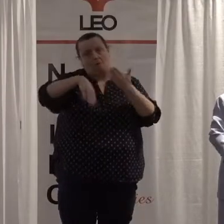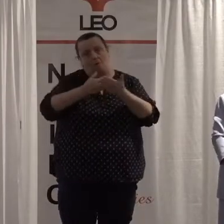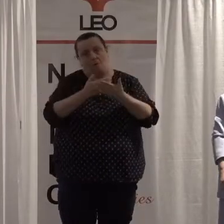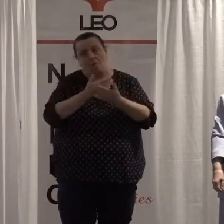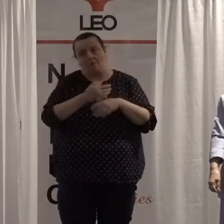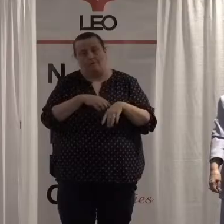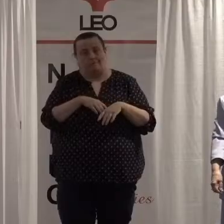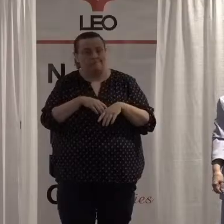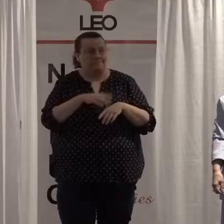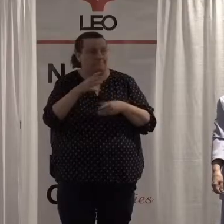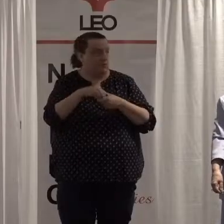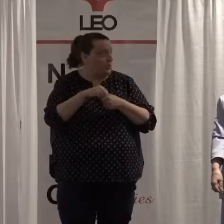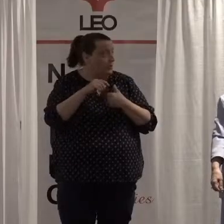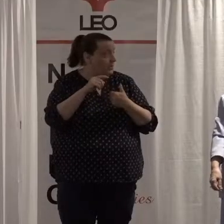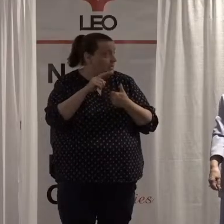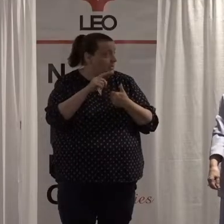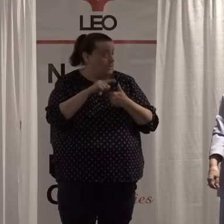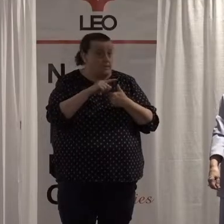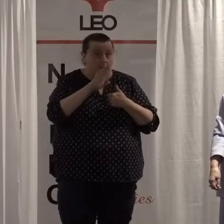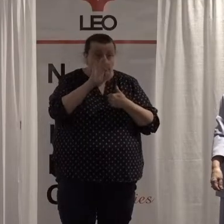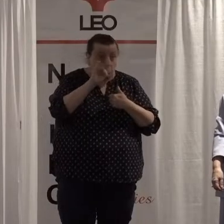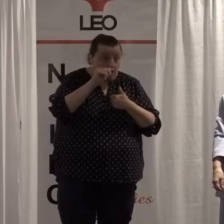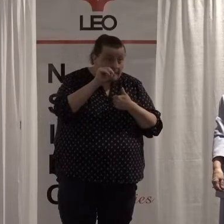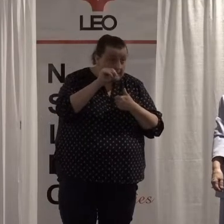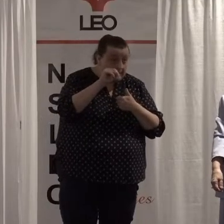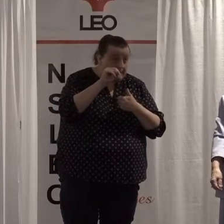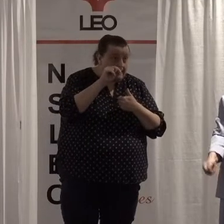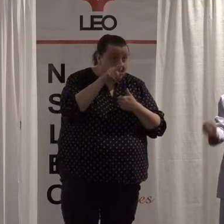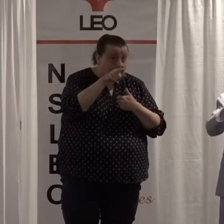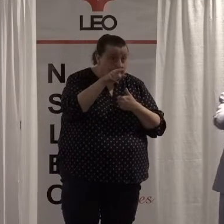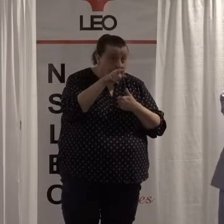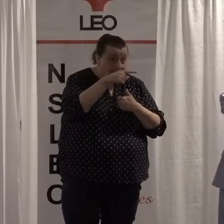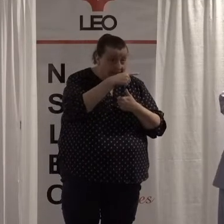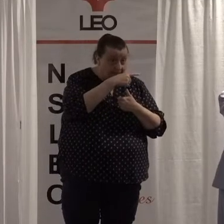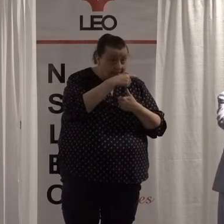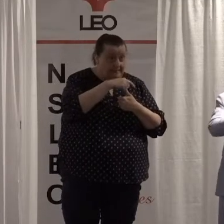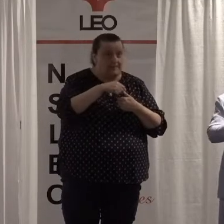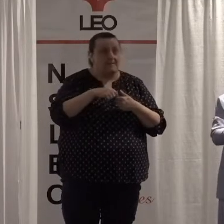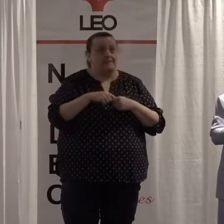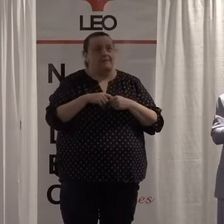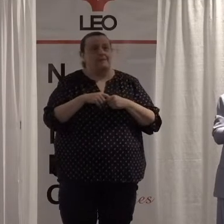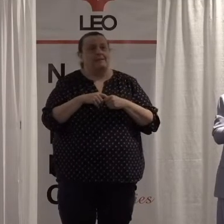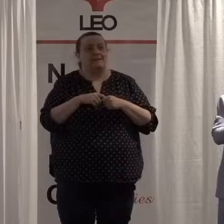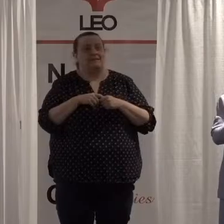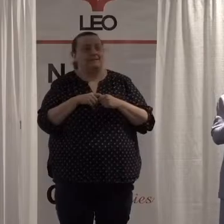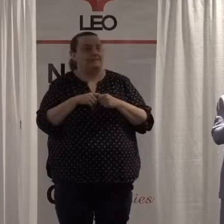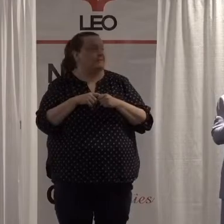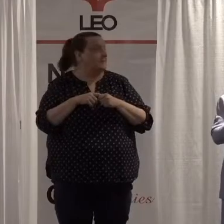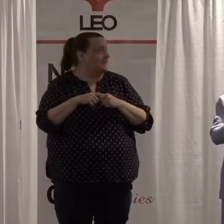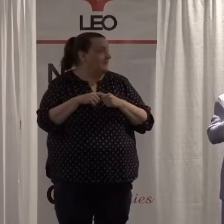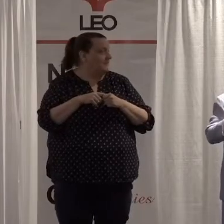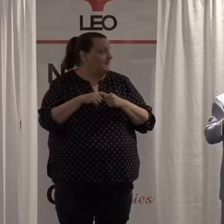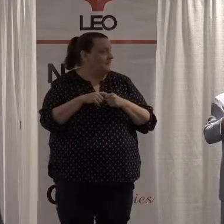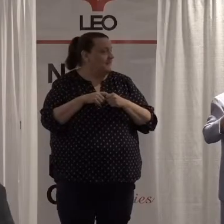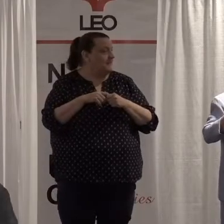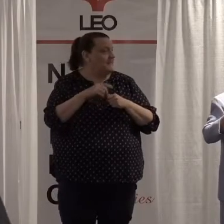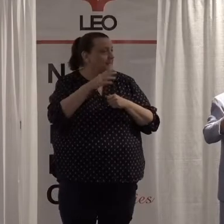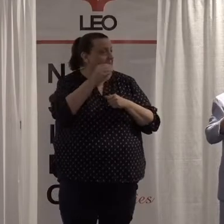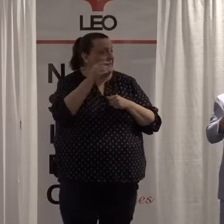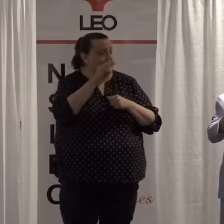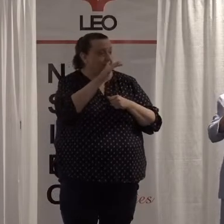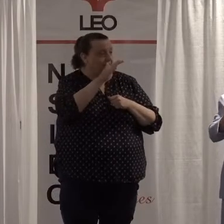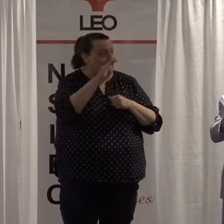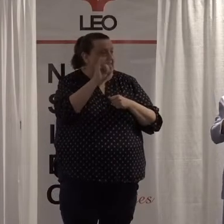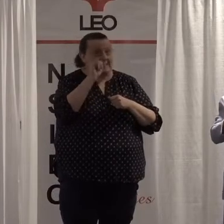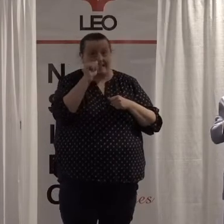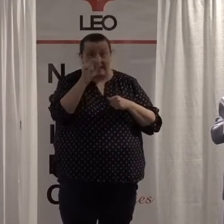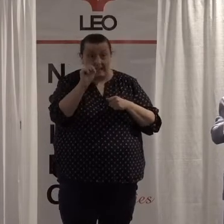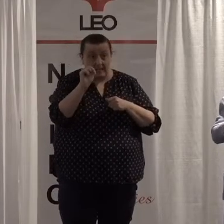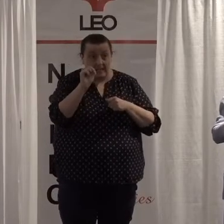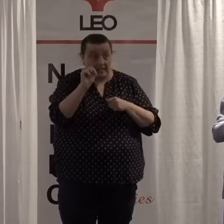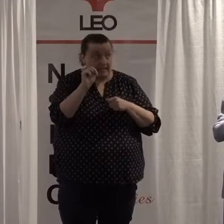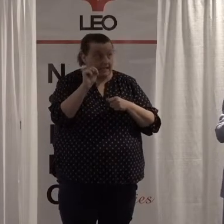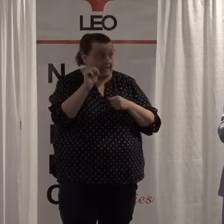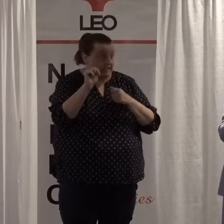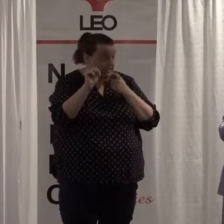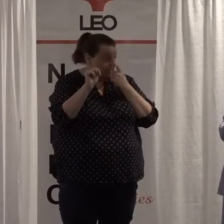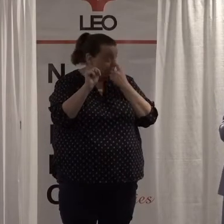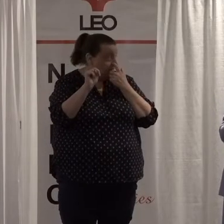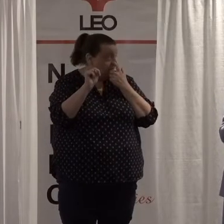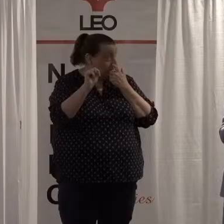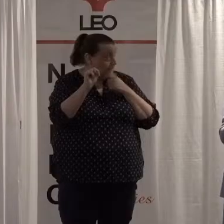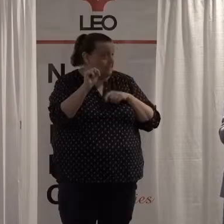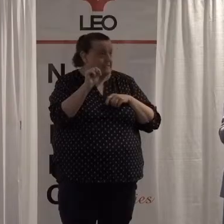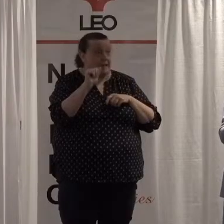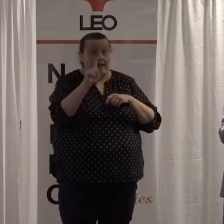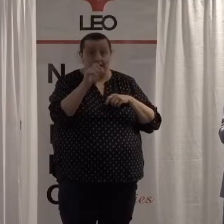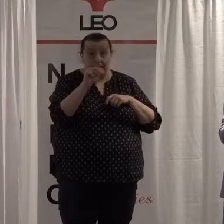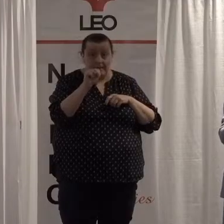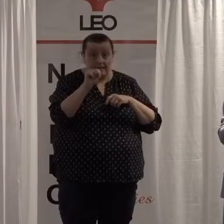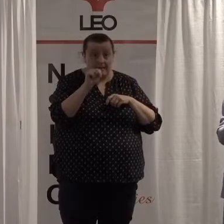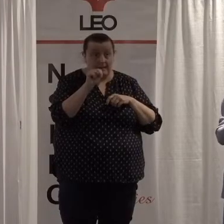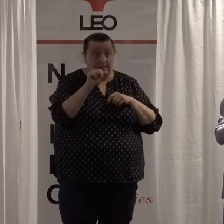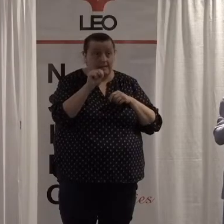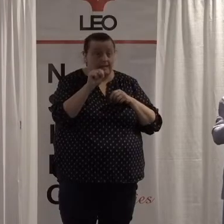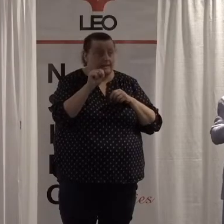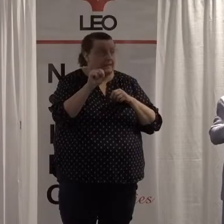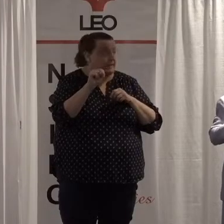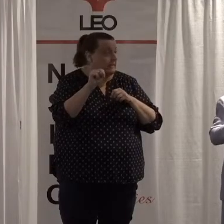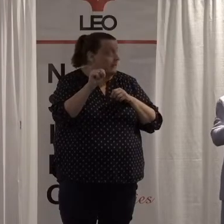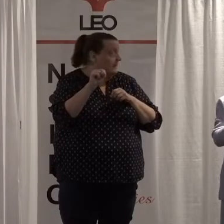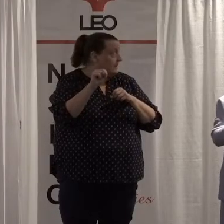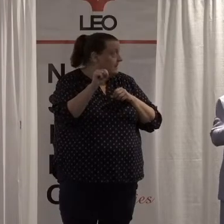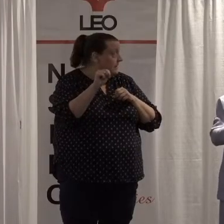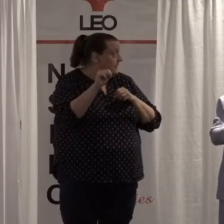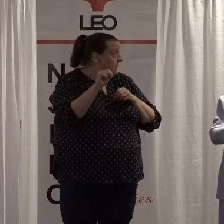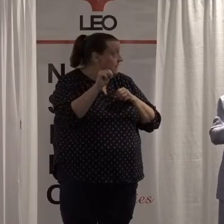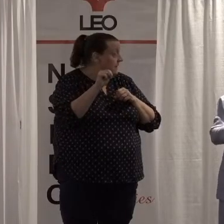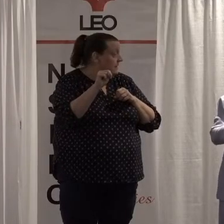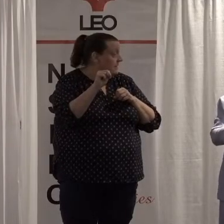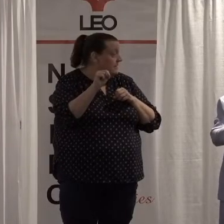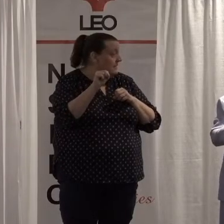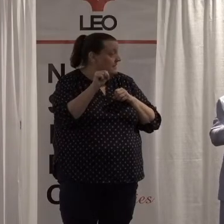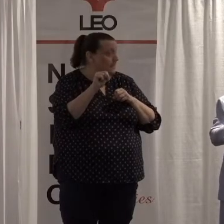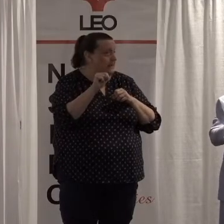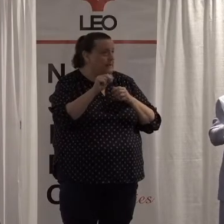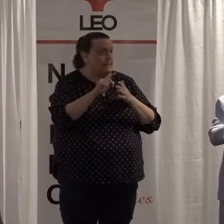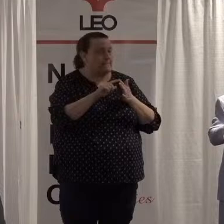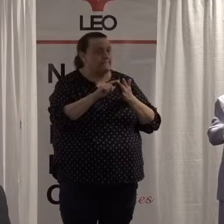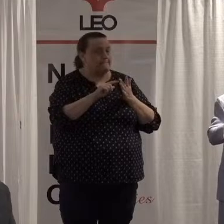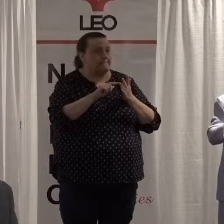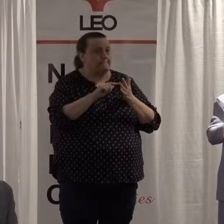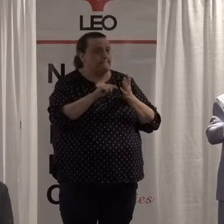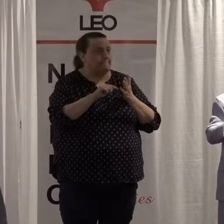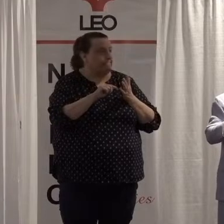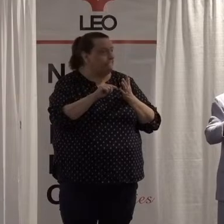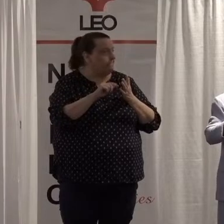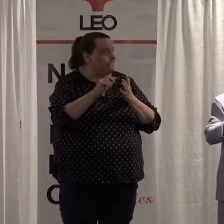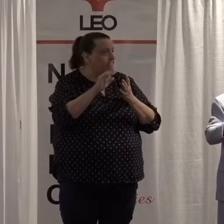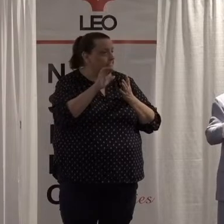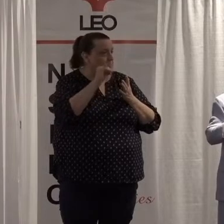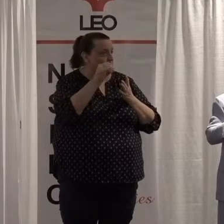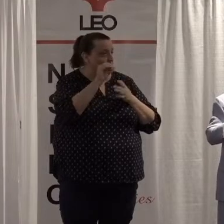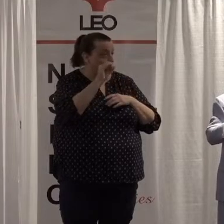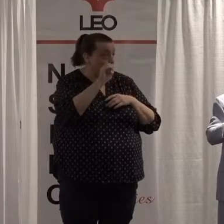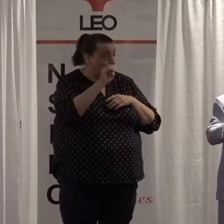THAT WOULD INCLUDE BRIAN AND IAIN, ELLEN, JOE,